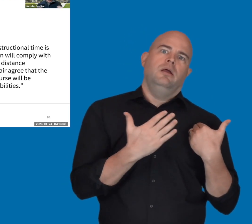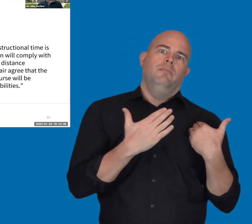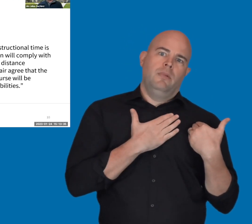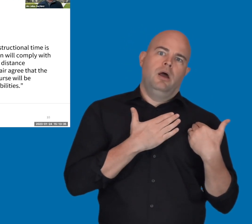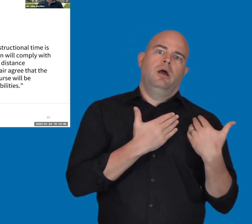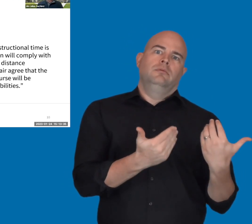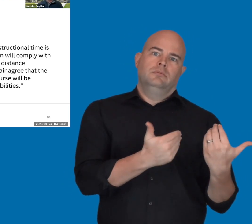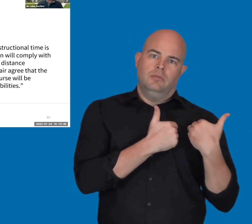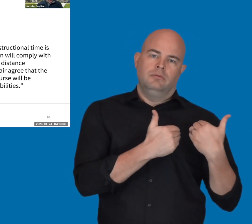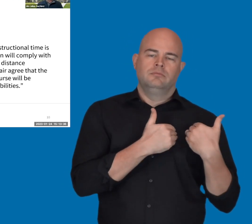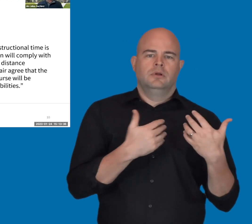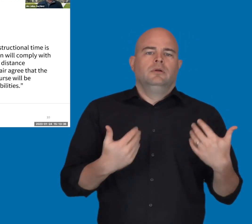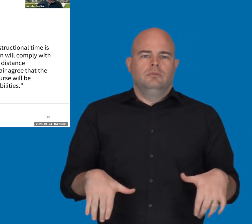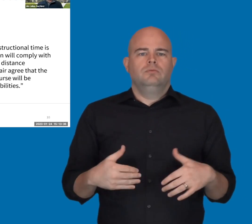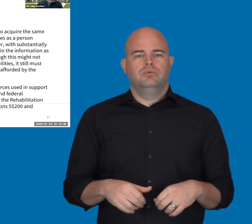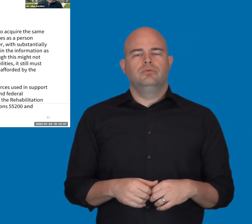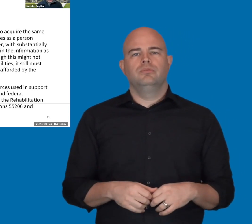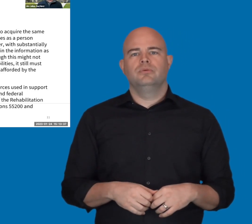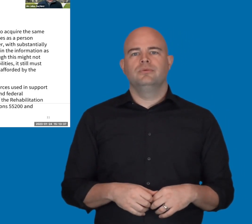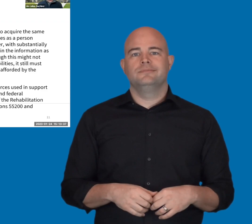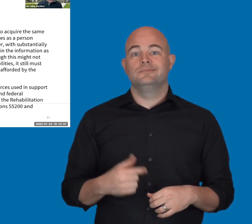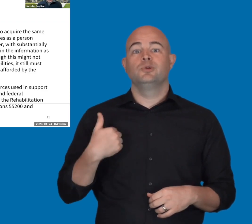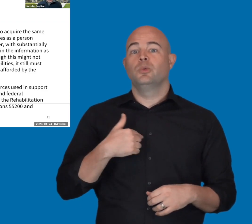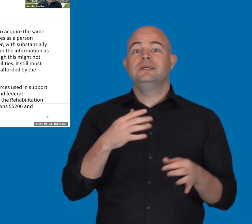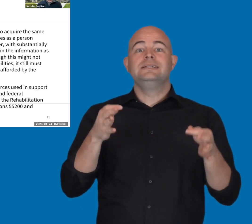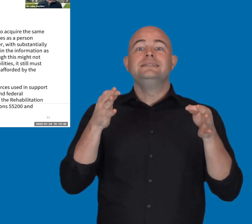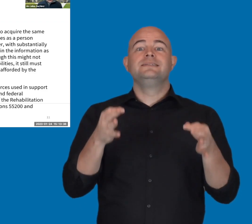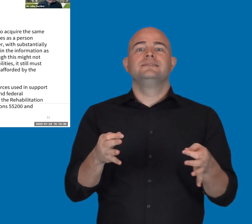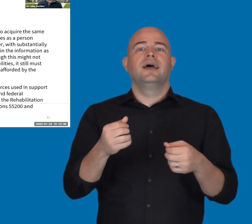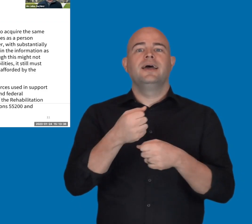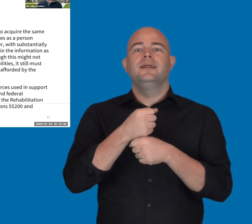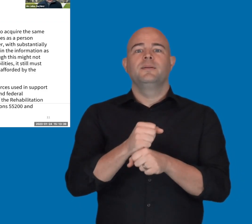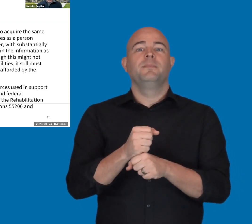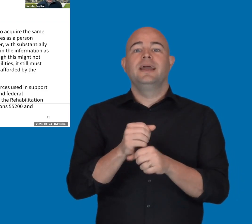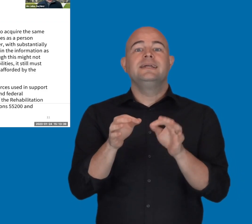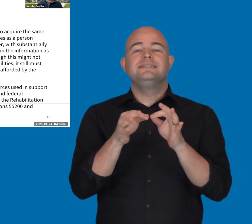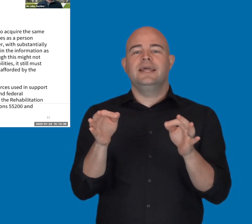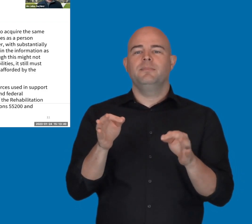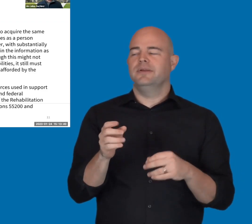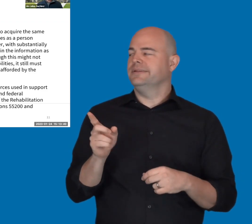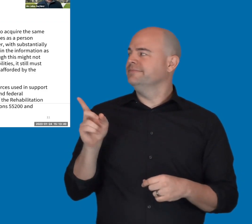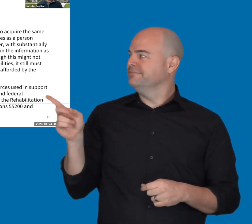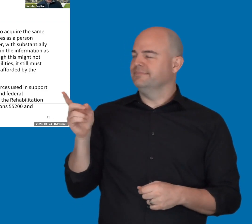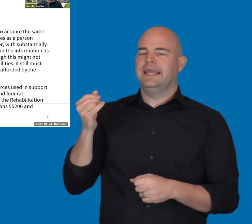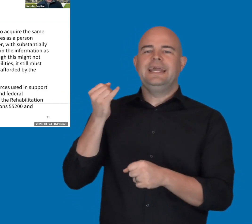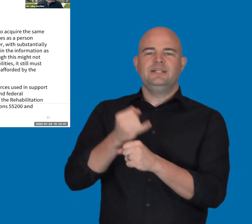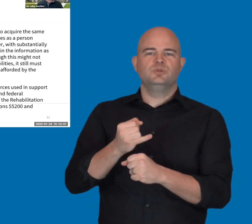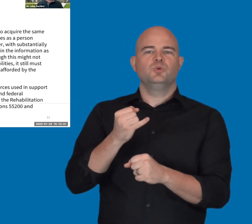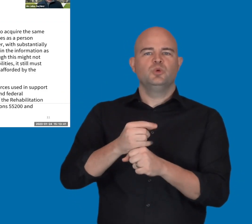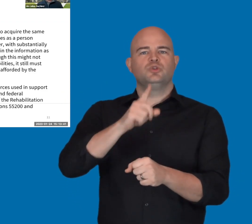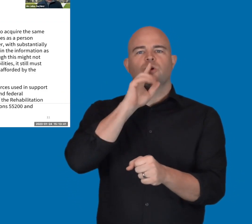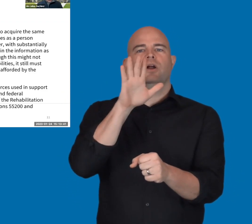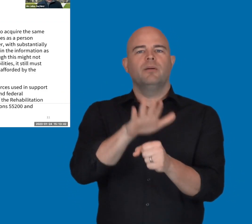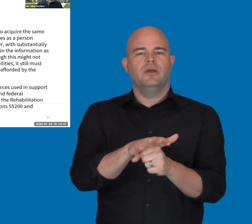And basically, that guides our curriculum committee when a course comes to the committee to approved